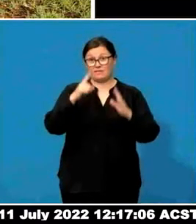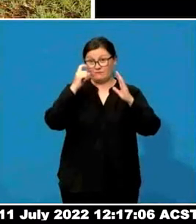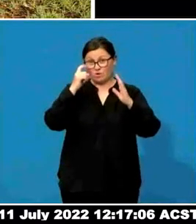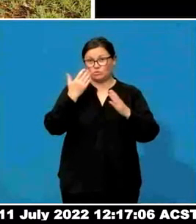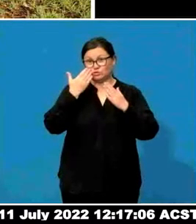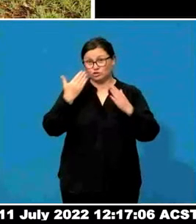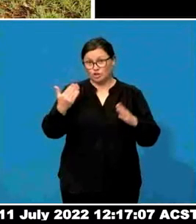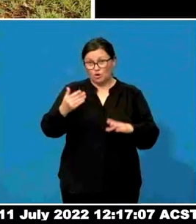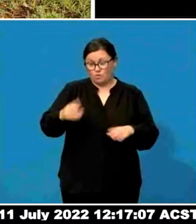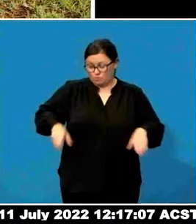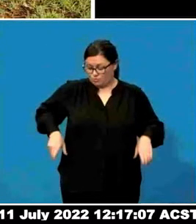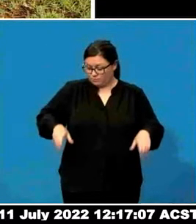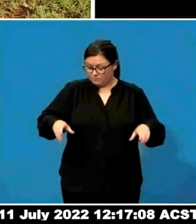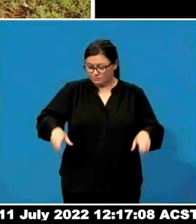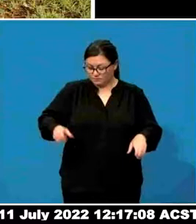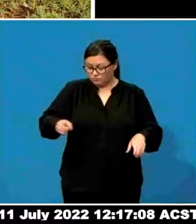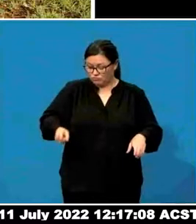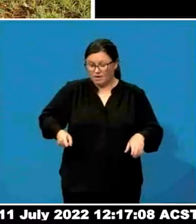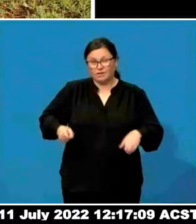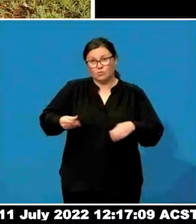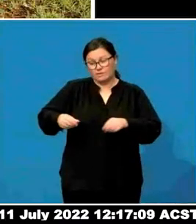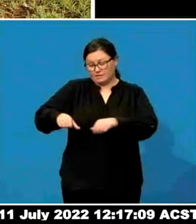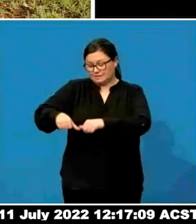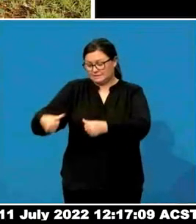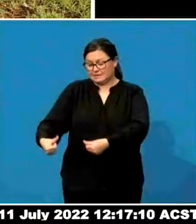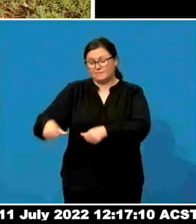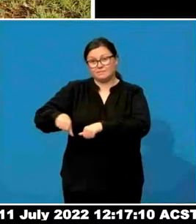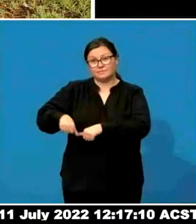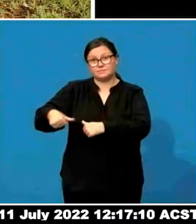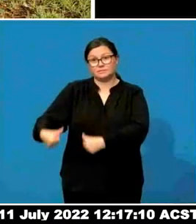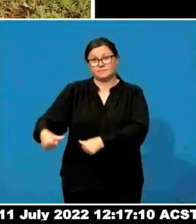Yeah. MS TARRAGO: Yeah. So that's the arm that you say is scratchy.